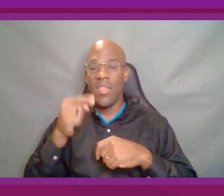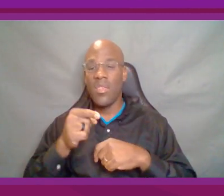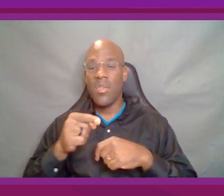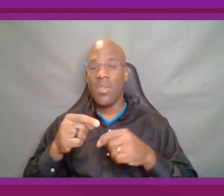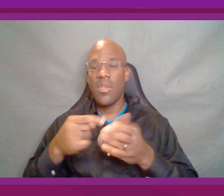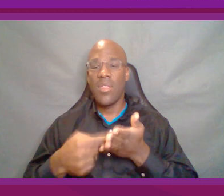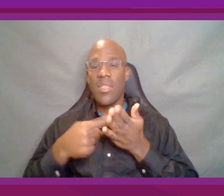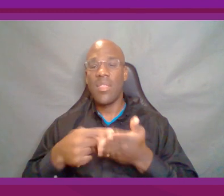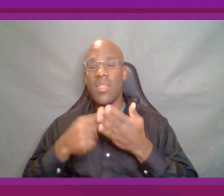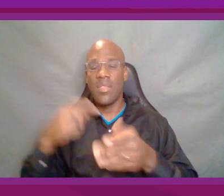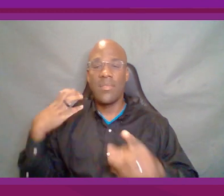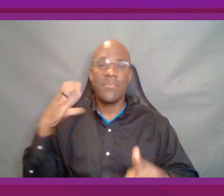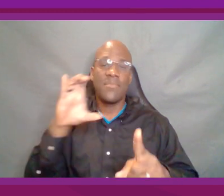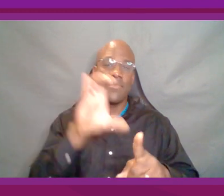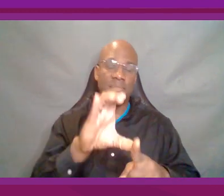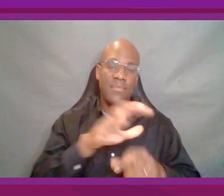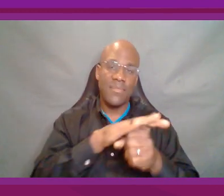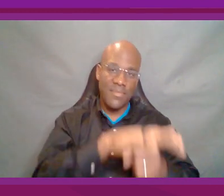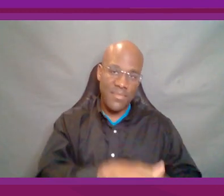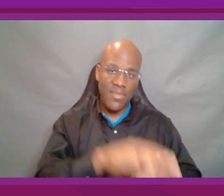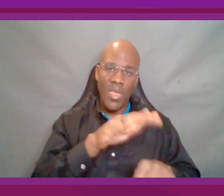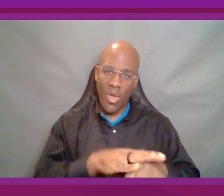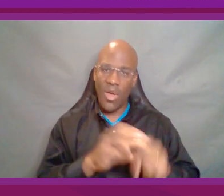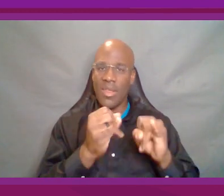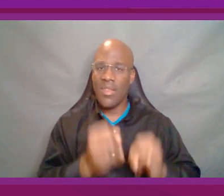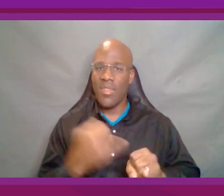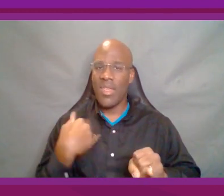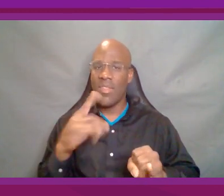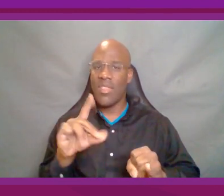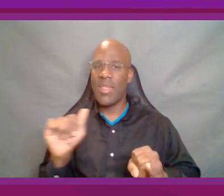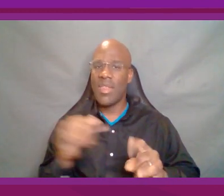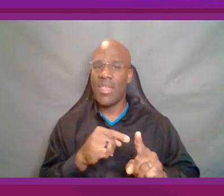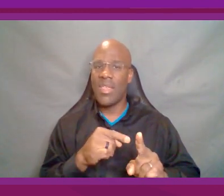talking about putting the burden on the individual with the disability it often, we may not